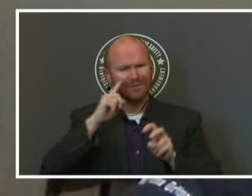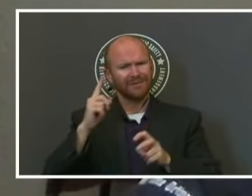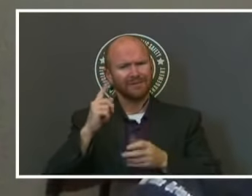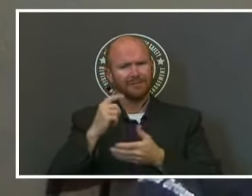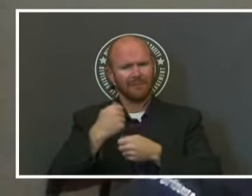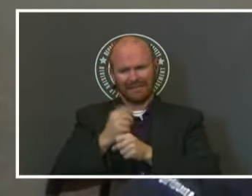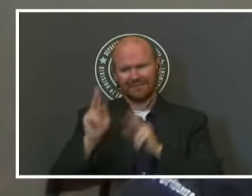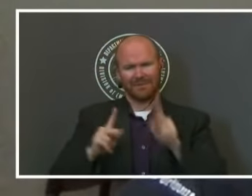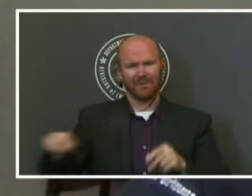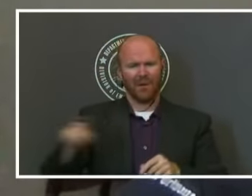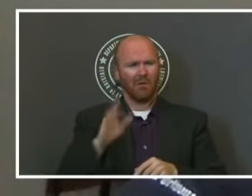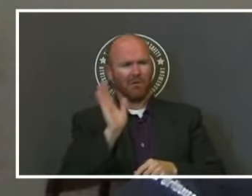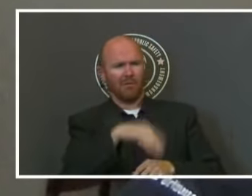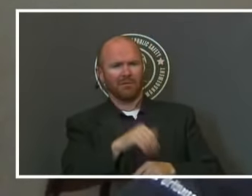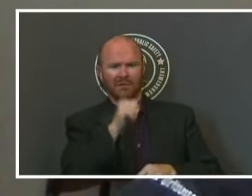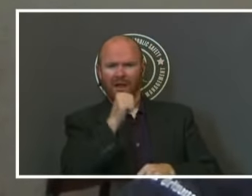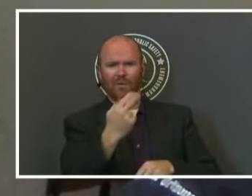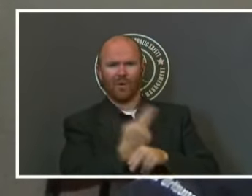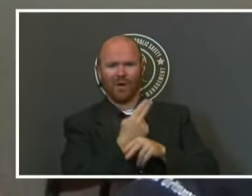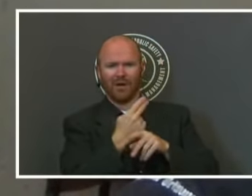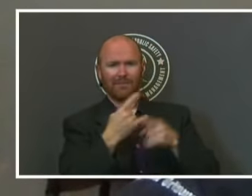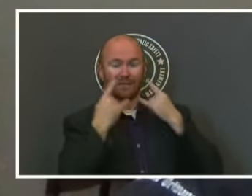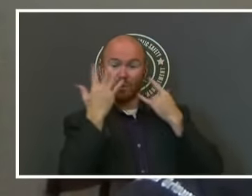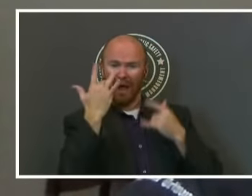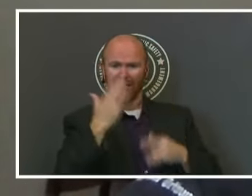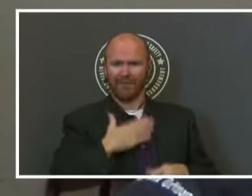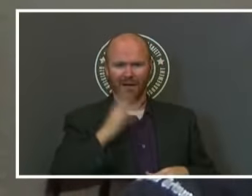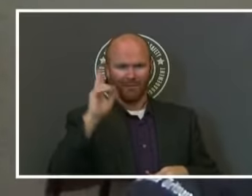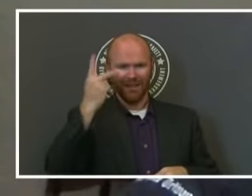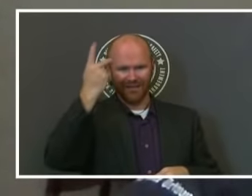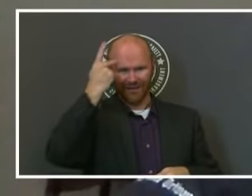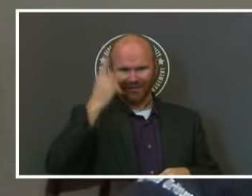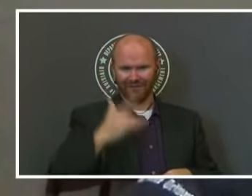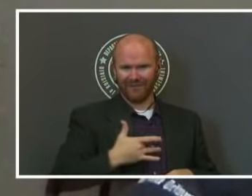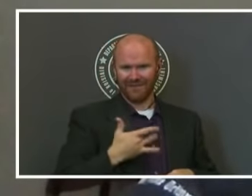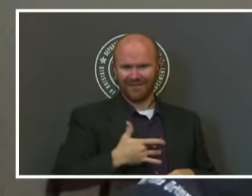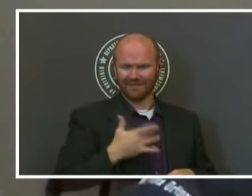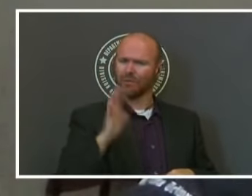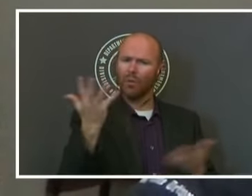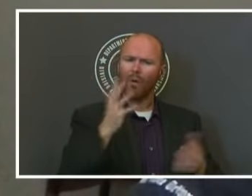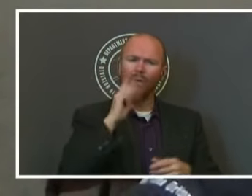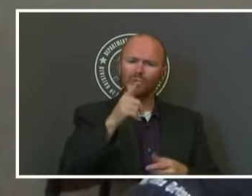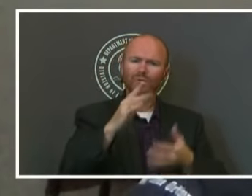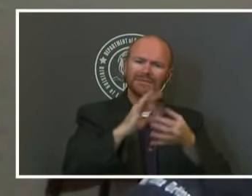mask wearing what would you say